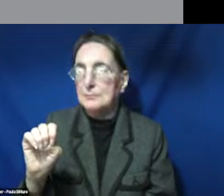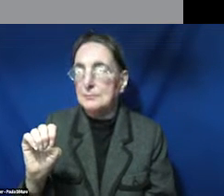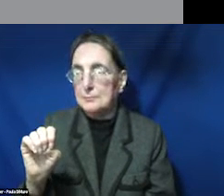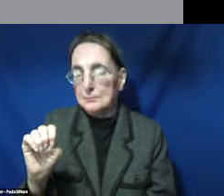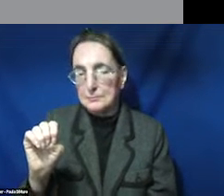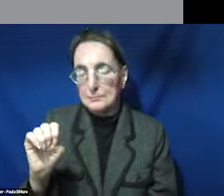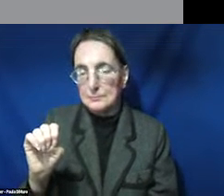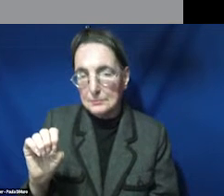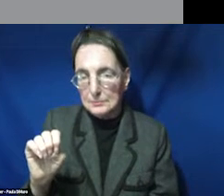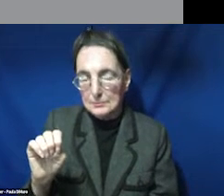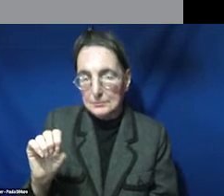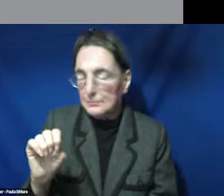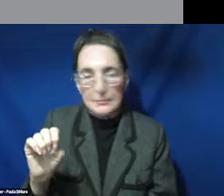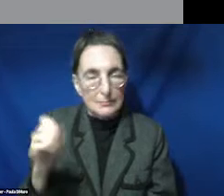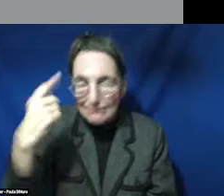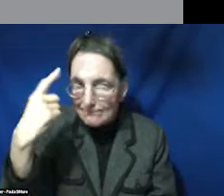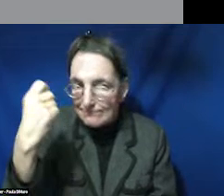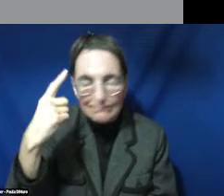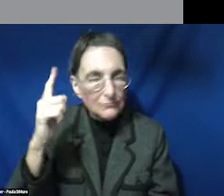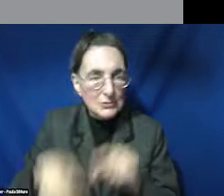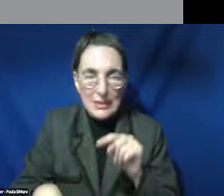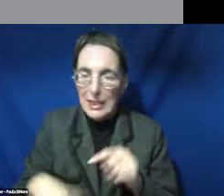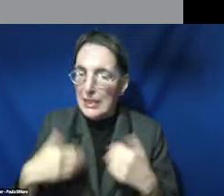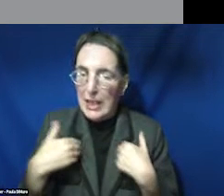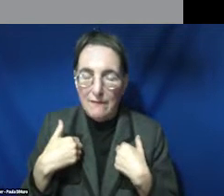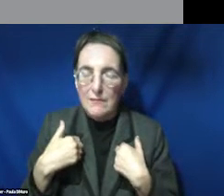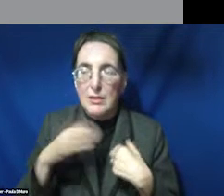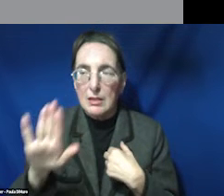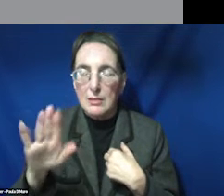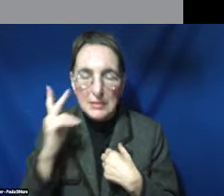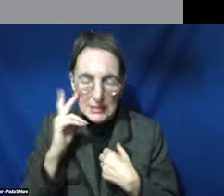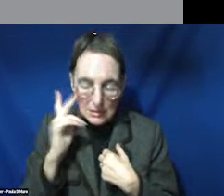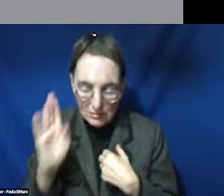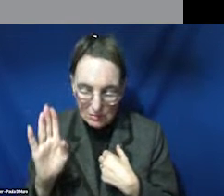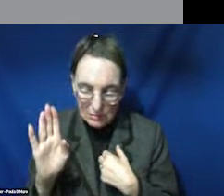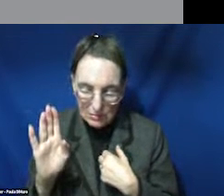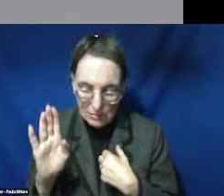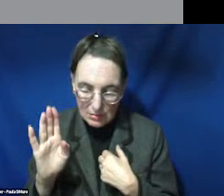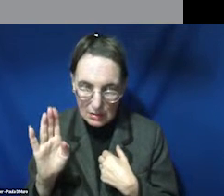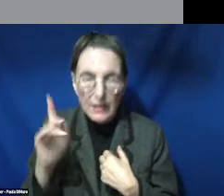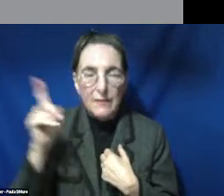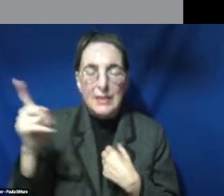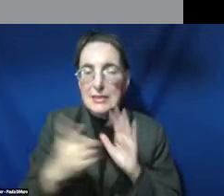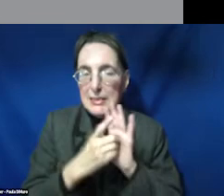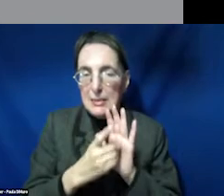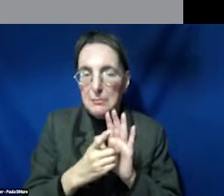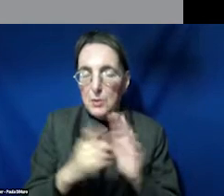is that you can't have Let's see. So this is a demo site warning.